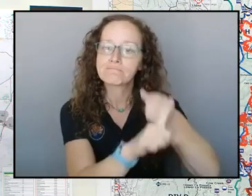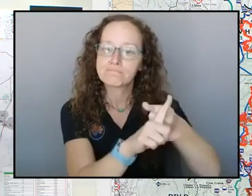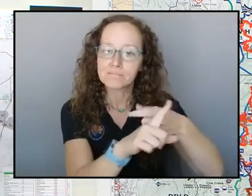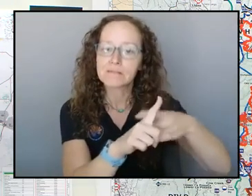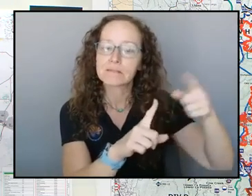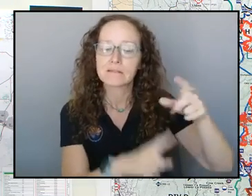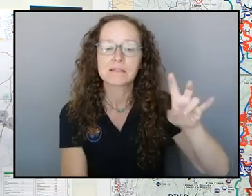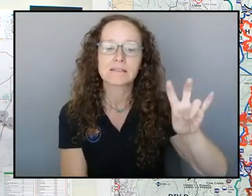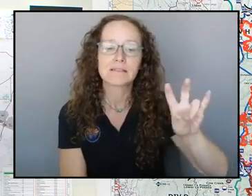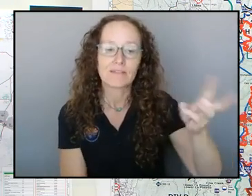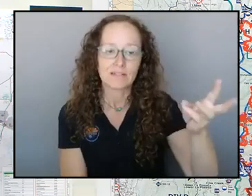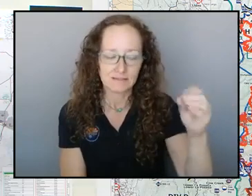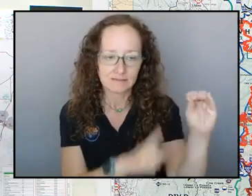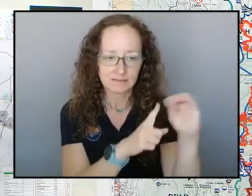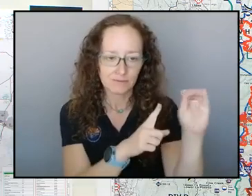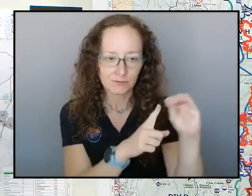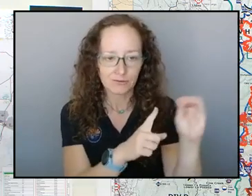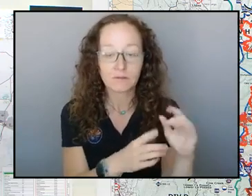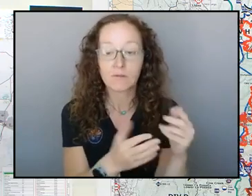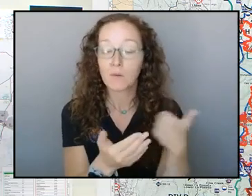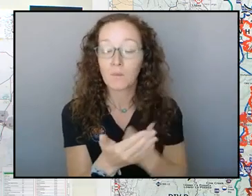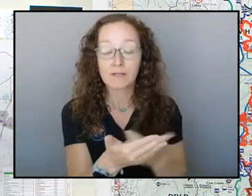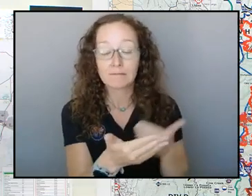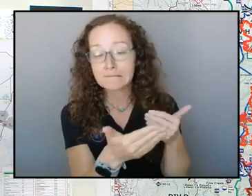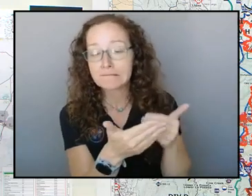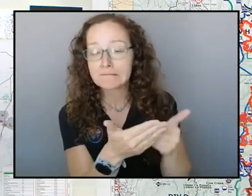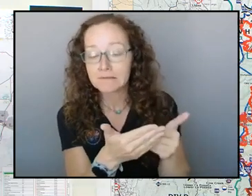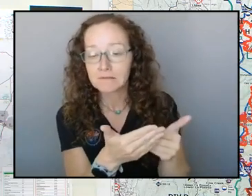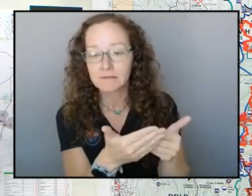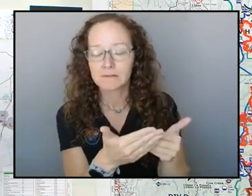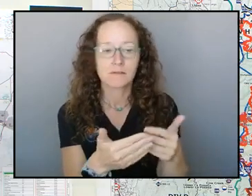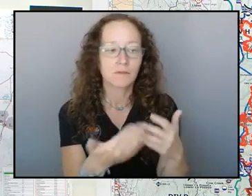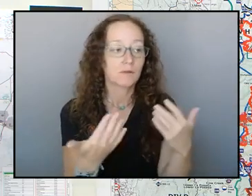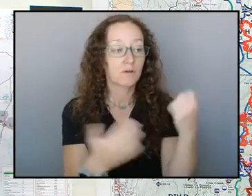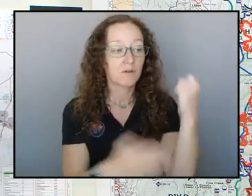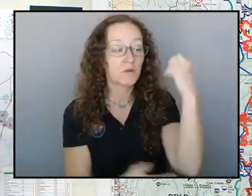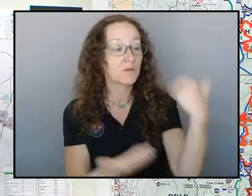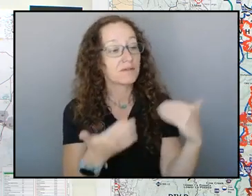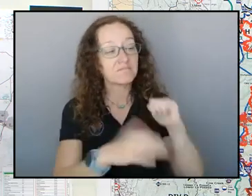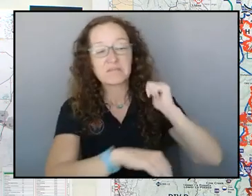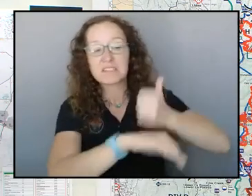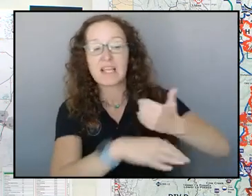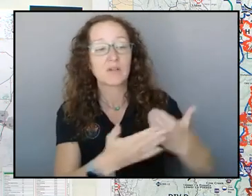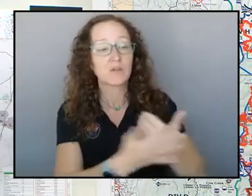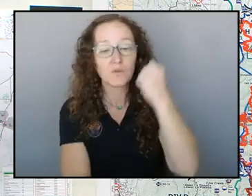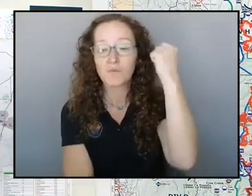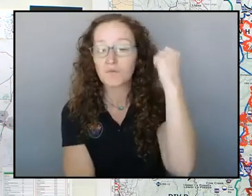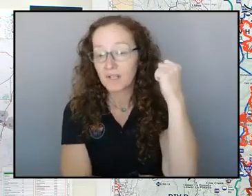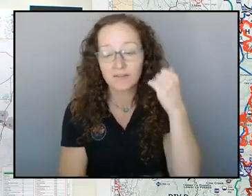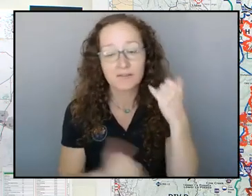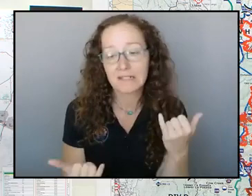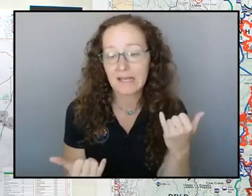sure going to break any records today but we very well might as we have some weak high pressure building to the west of us. So